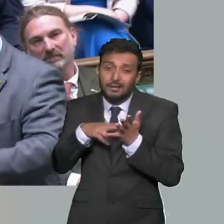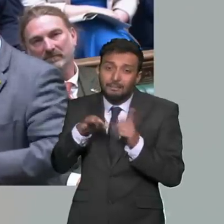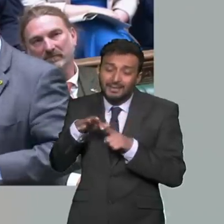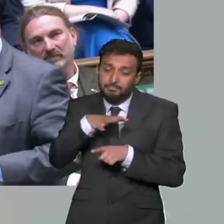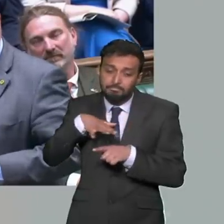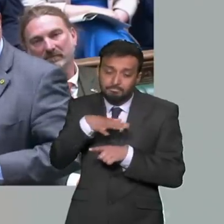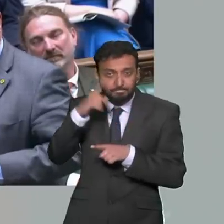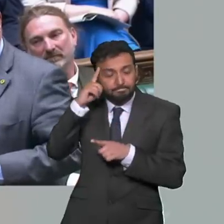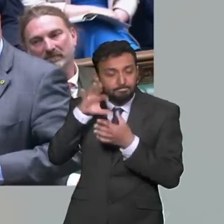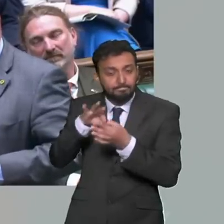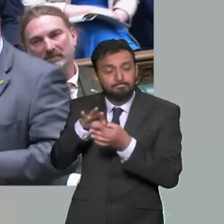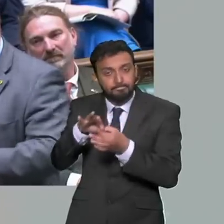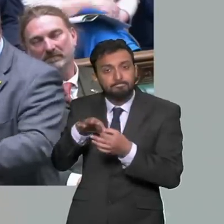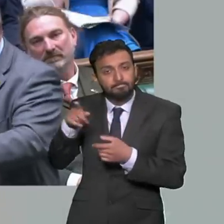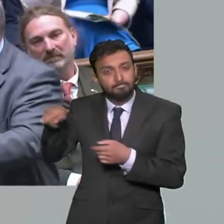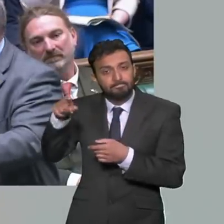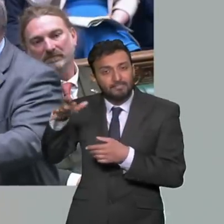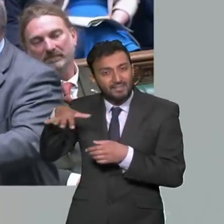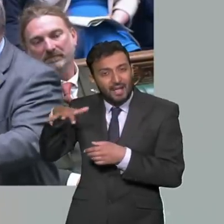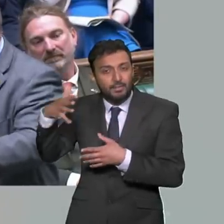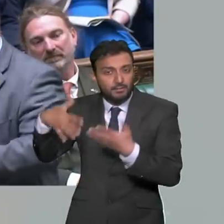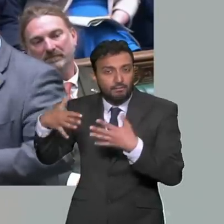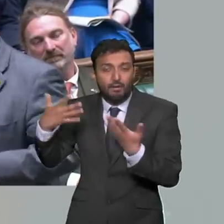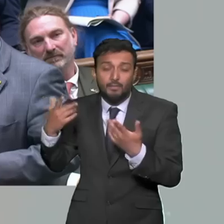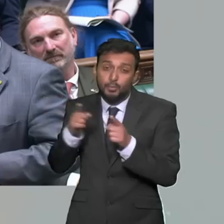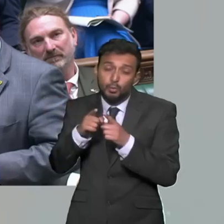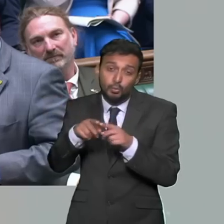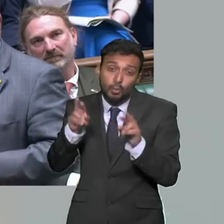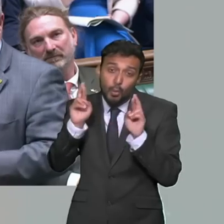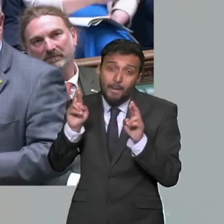hope that lawmakers will finally act to bring to an end the scourge of gun violence that